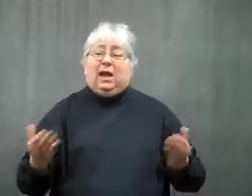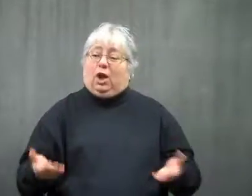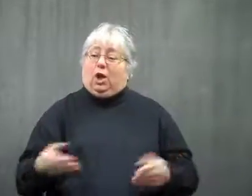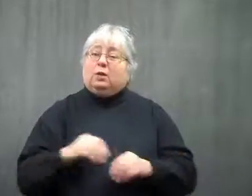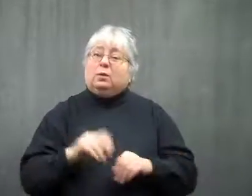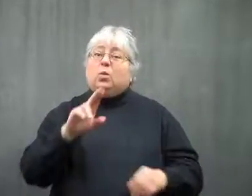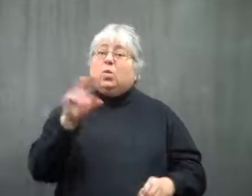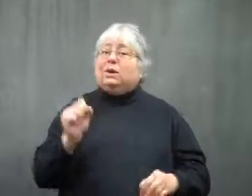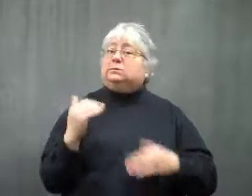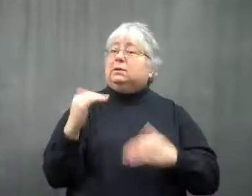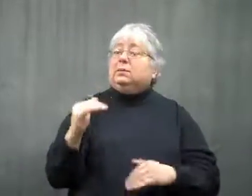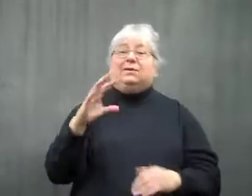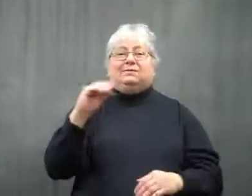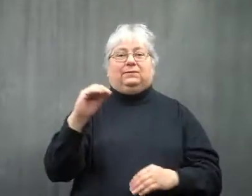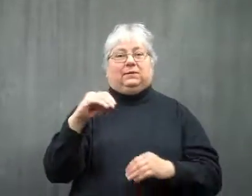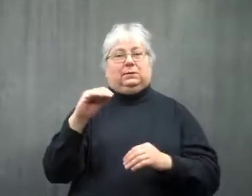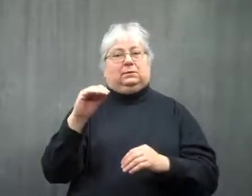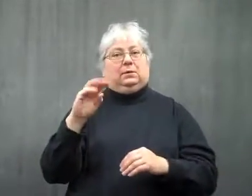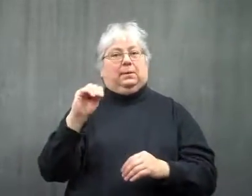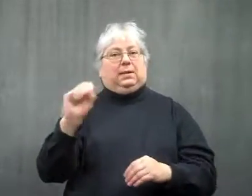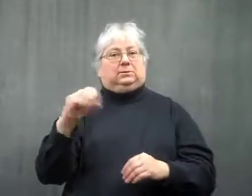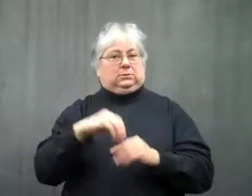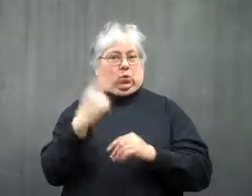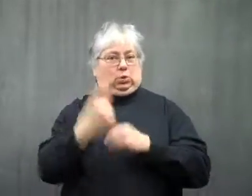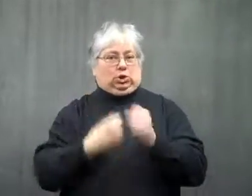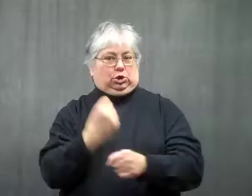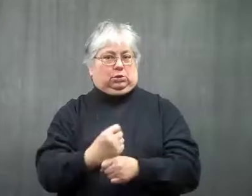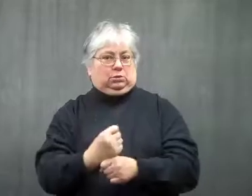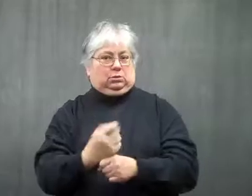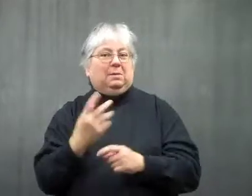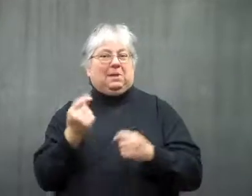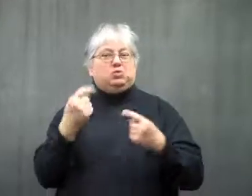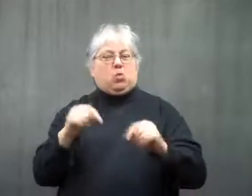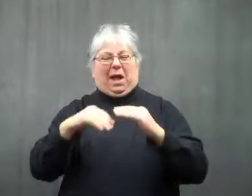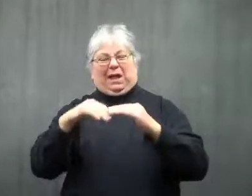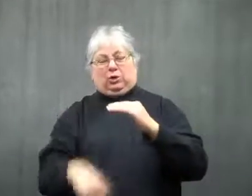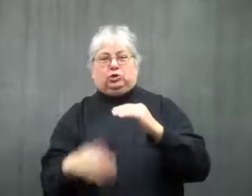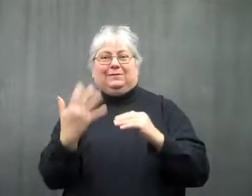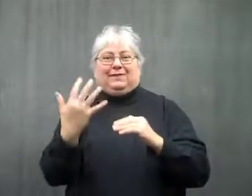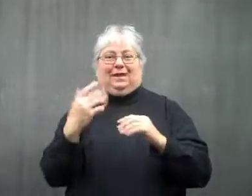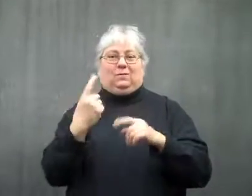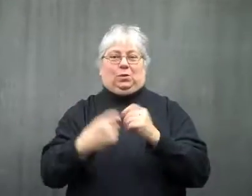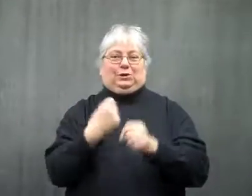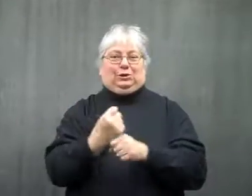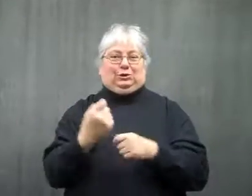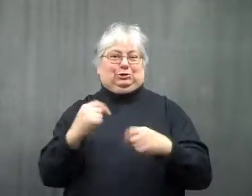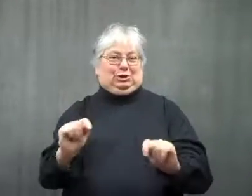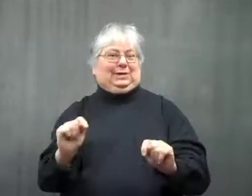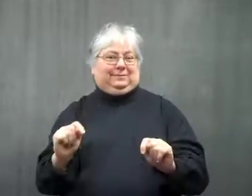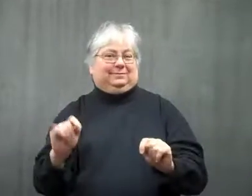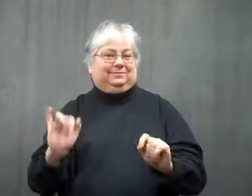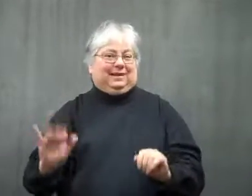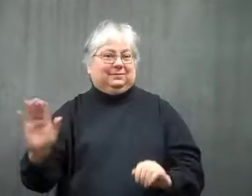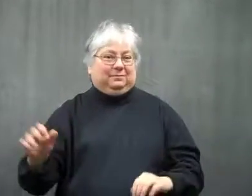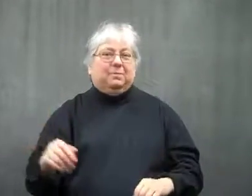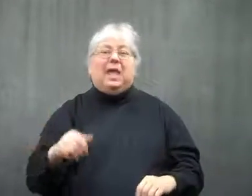In the U.S. the limit is 50 milliseverts in a year, though they try to keep it under 5.